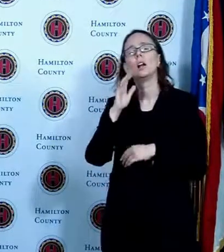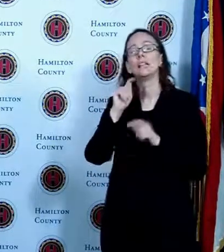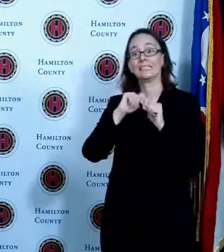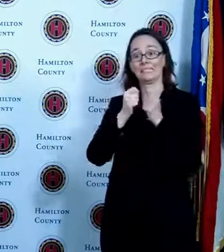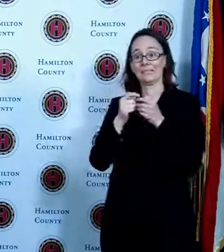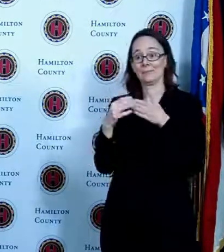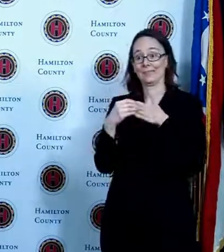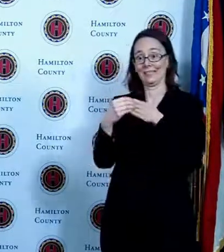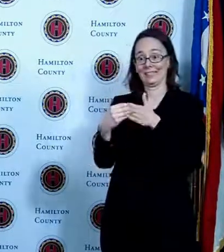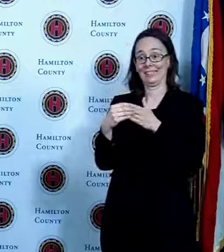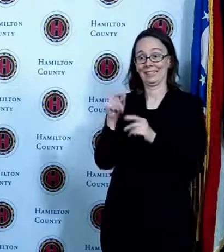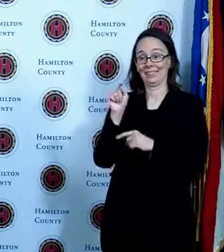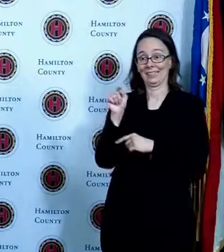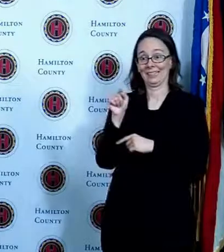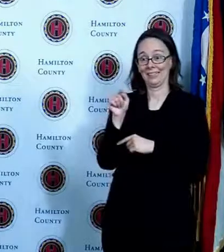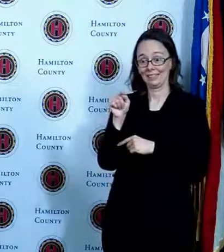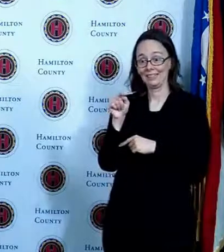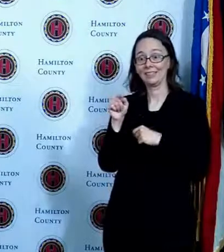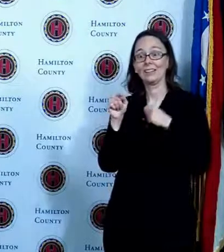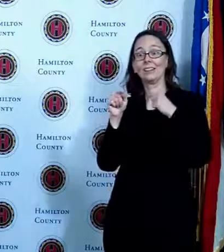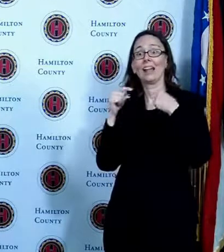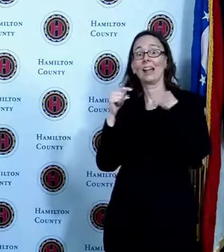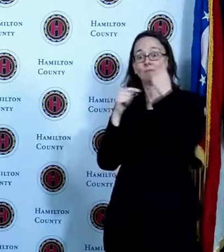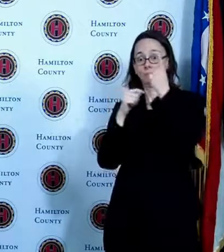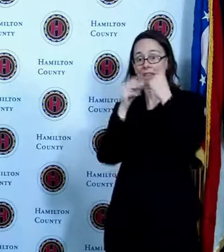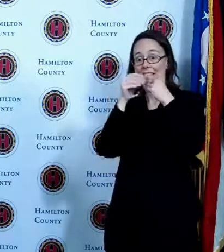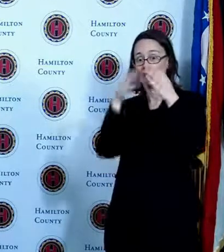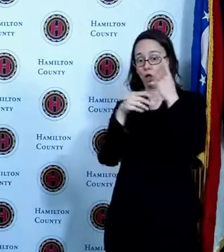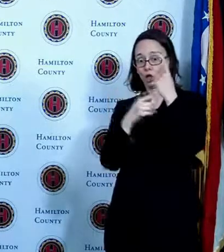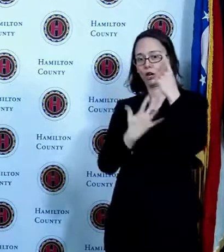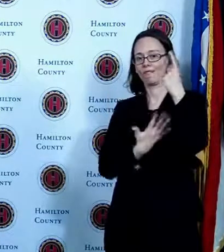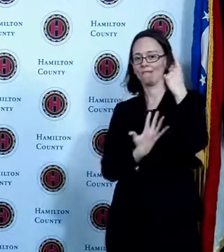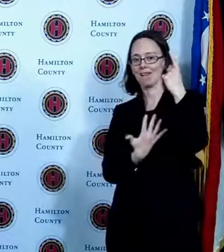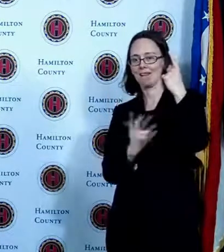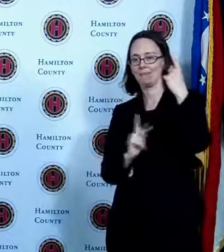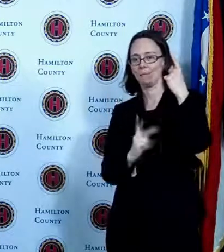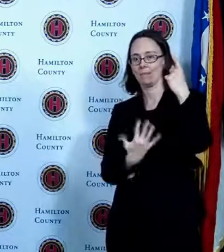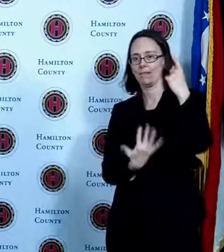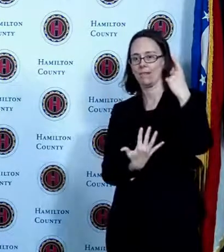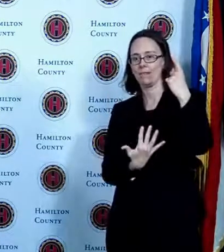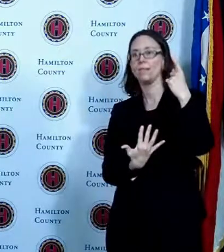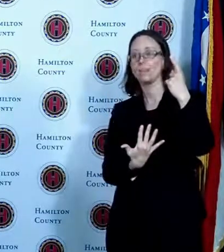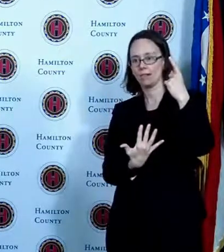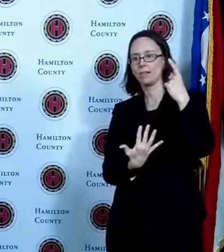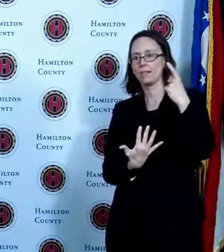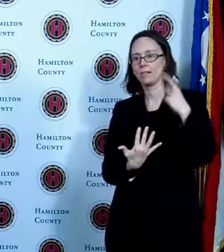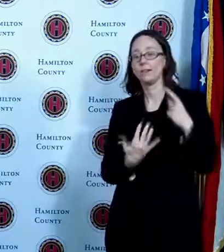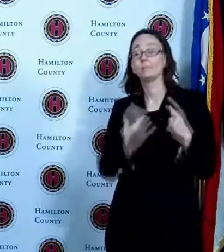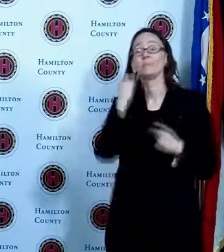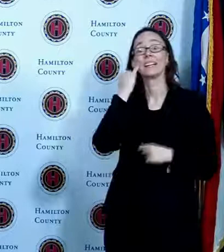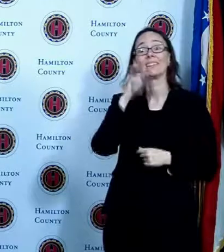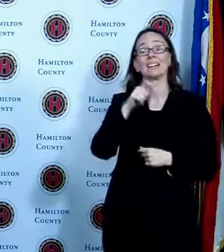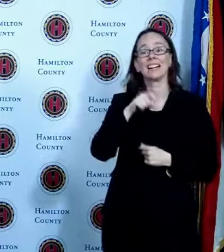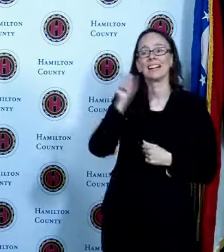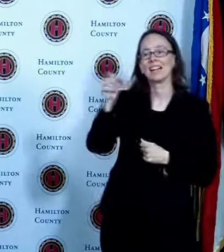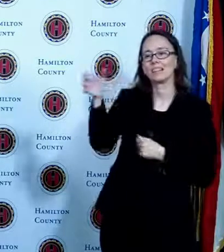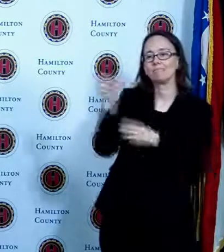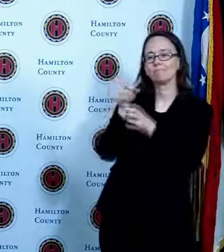if we get to a point where we need to increase capacity we'll just bring on another team we have kind of a pool of people that were able to utilize the